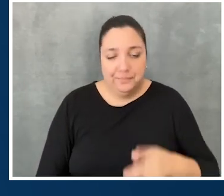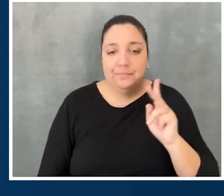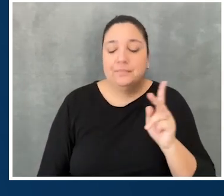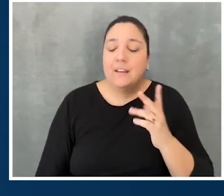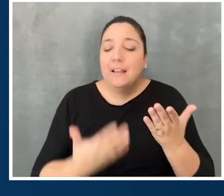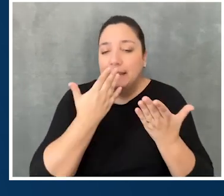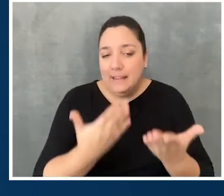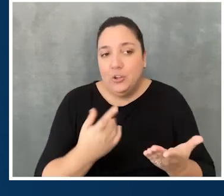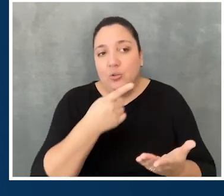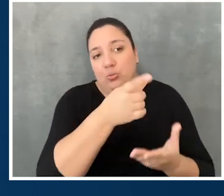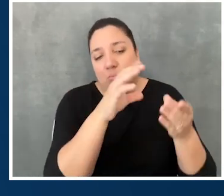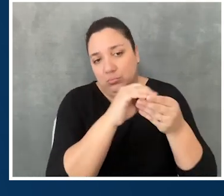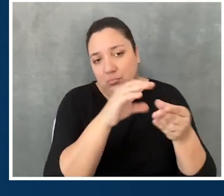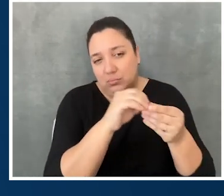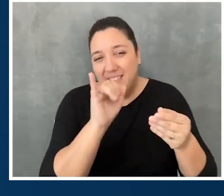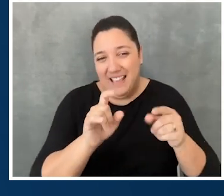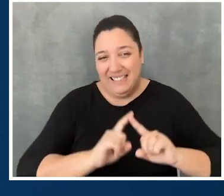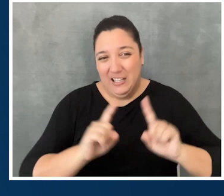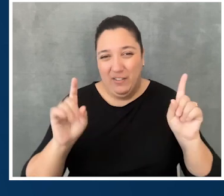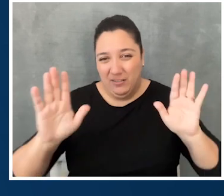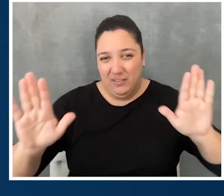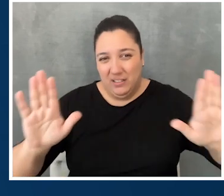and justice, especially in terms of